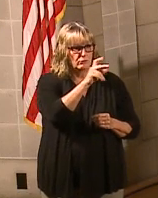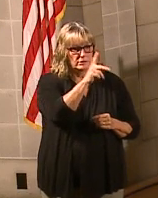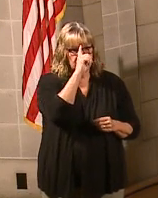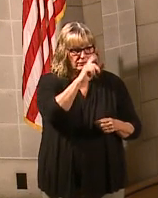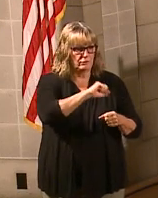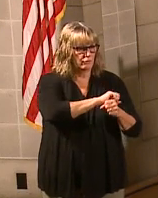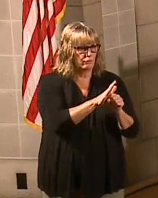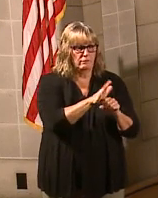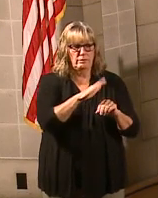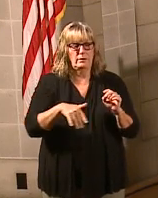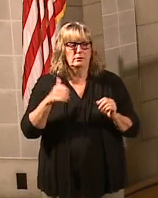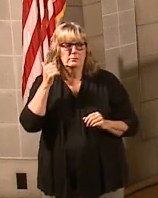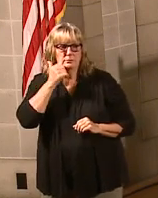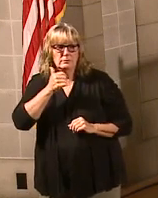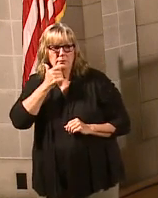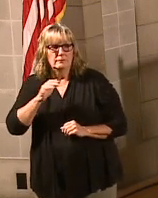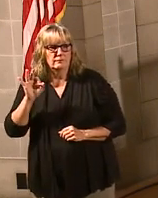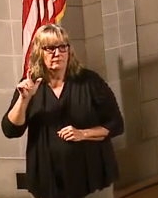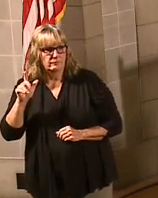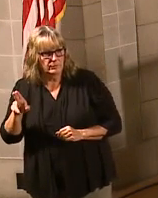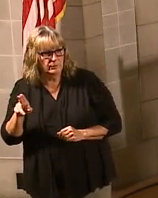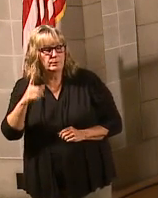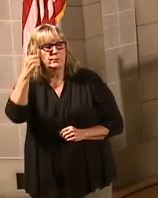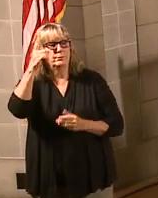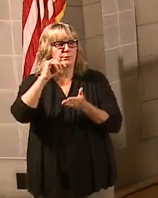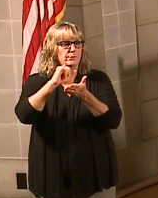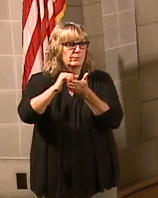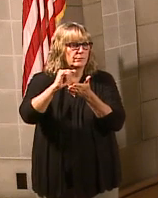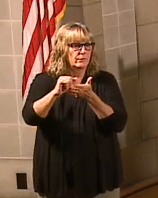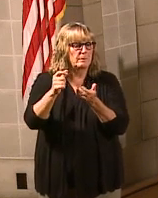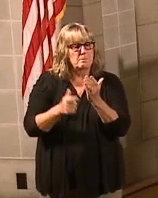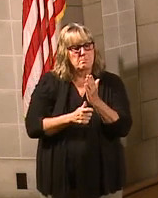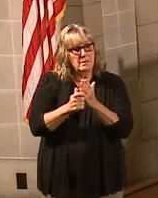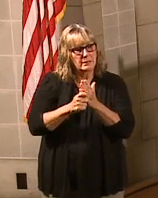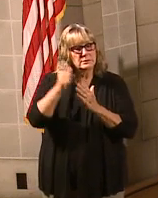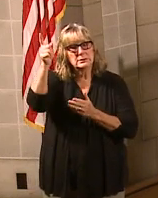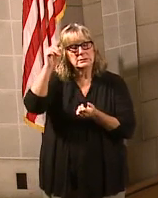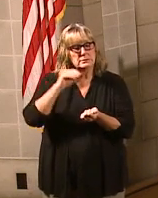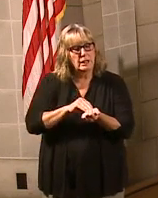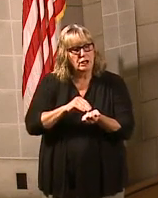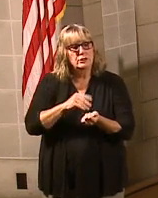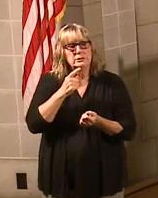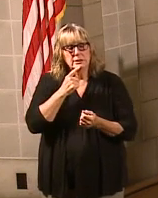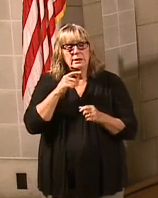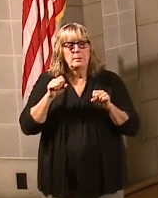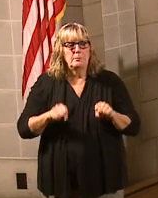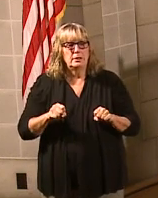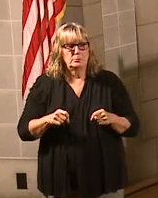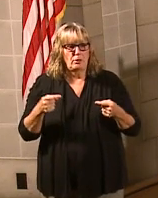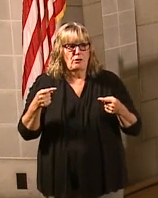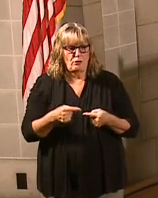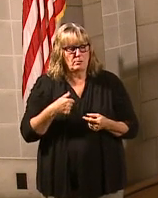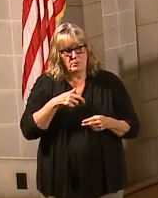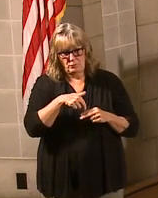THAT TALKS ABOUT HOW KIDS ARE NO MORE AT RISK FOR CORONAVIRUS